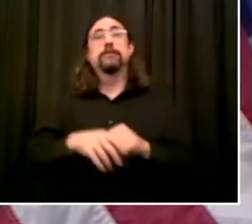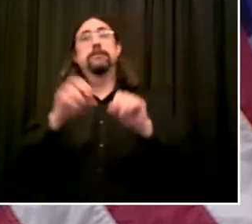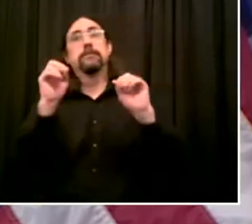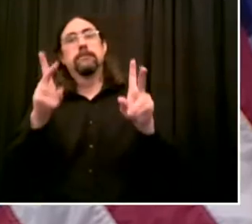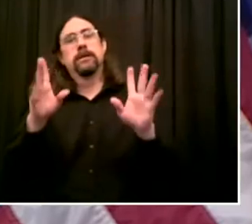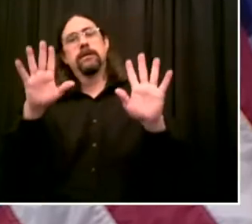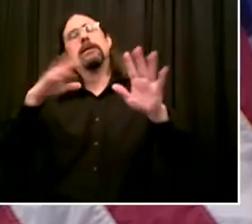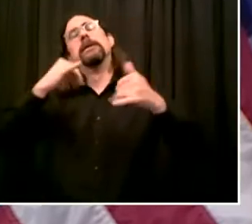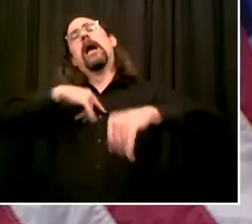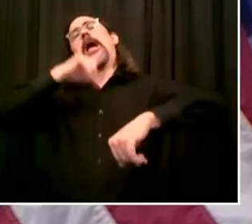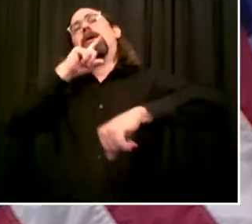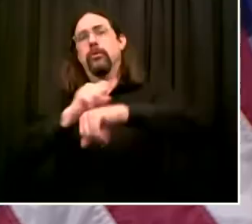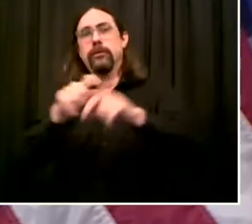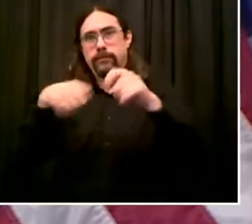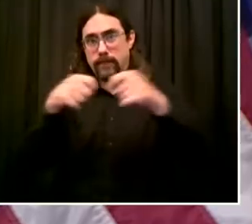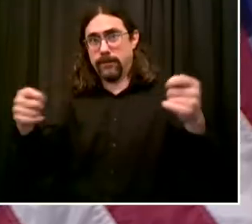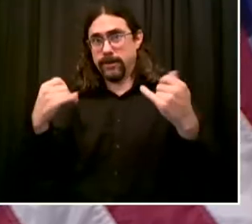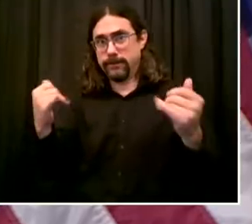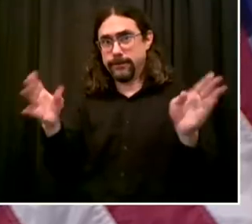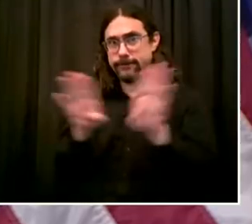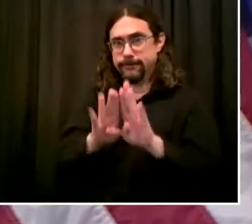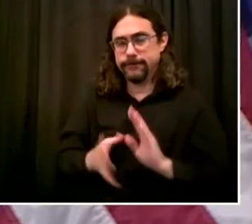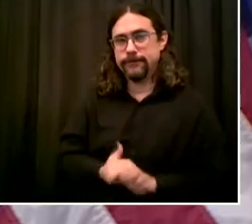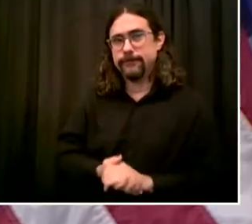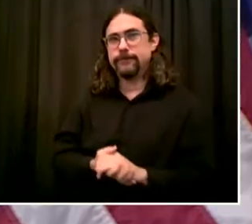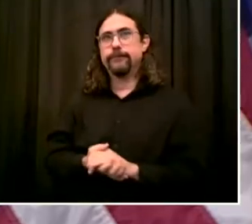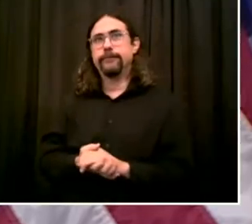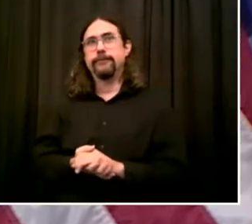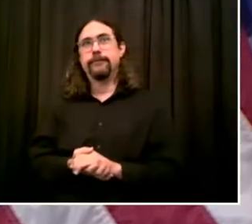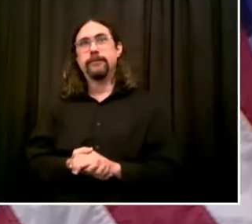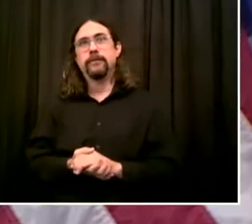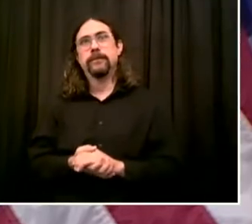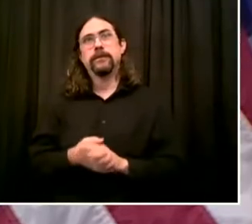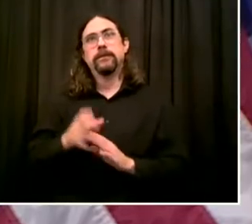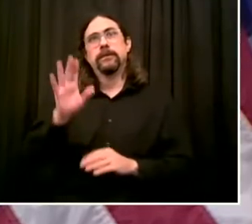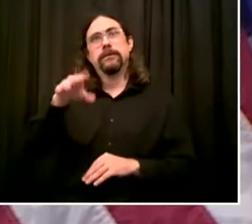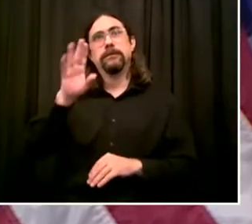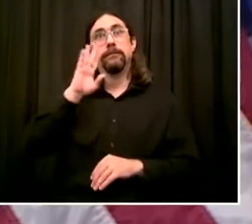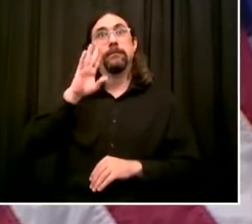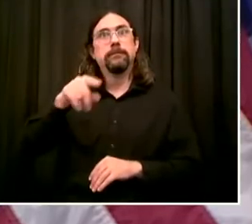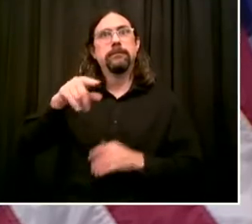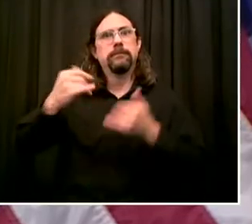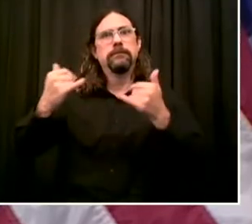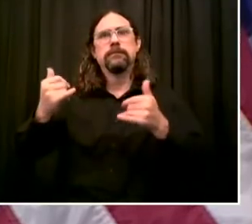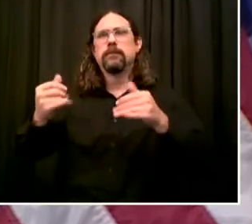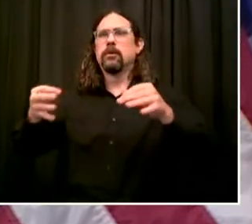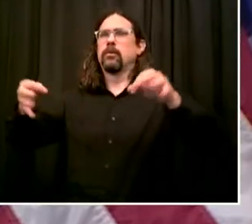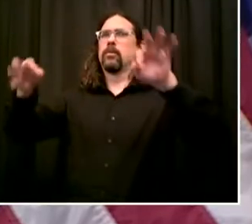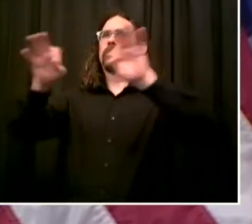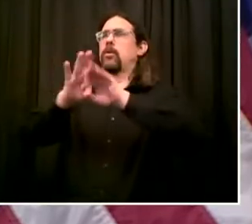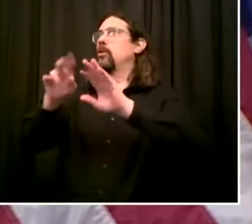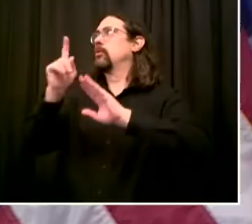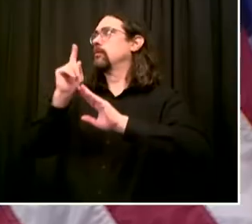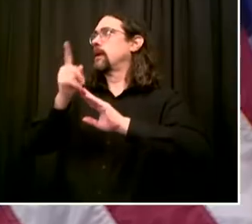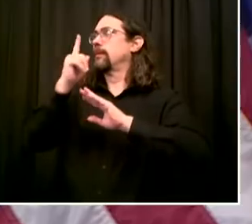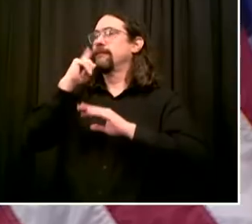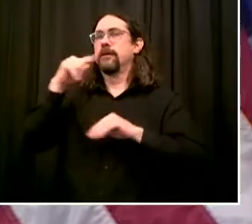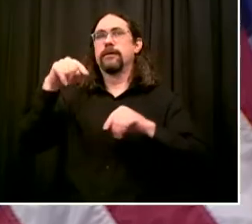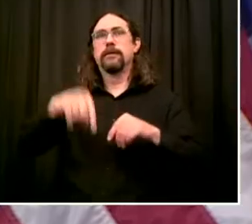j(J-çSO EVERYONE, TO CONCLUD